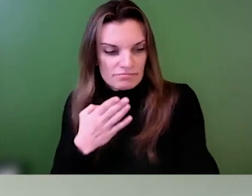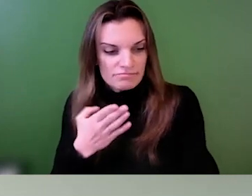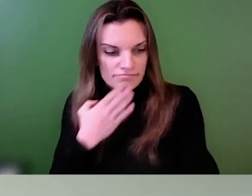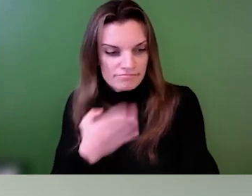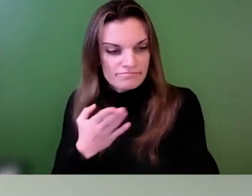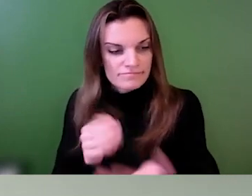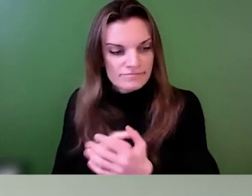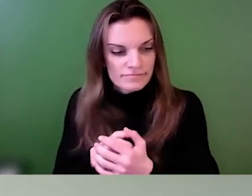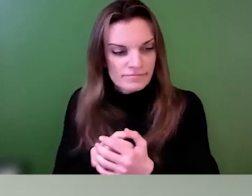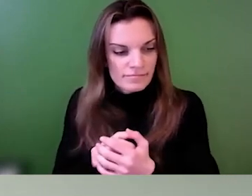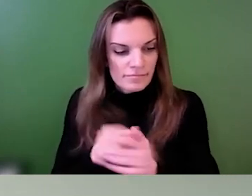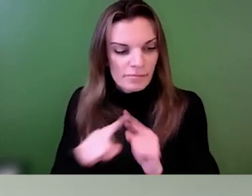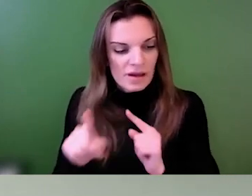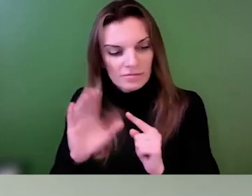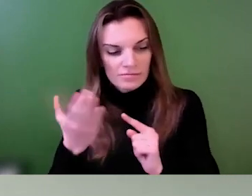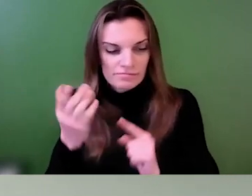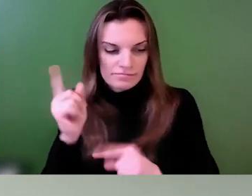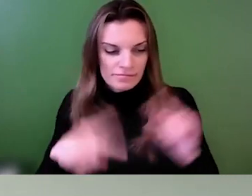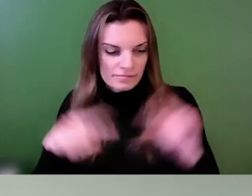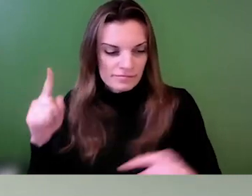really mixed responses and